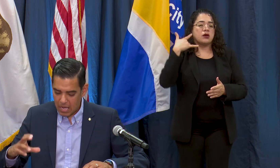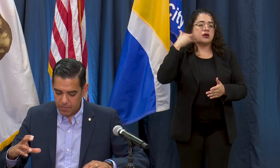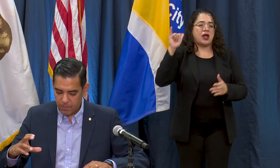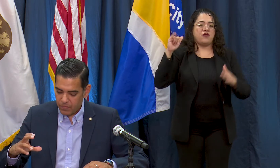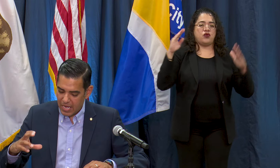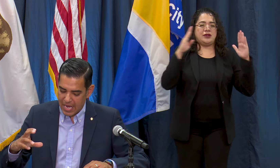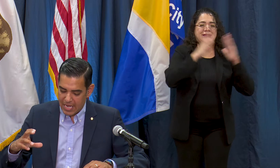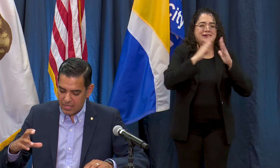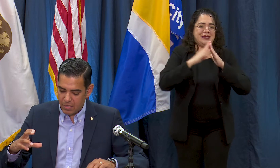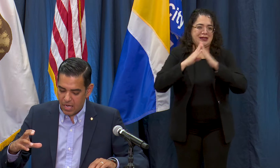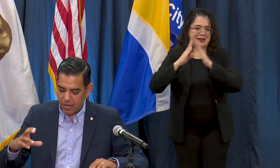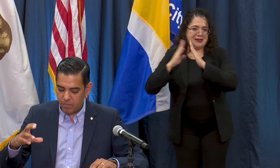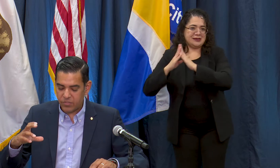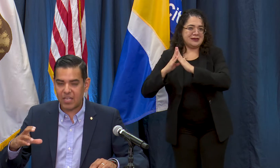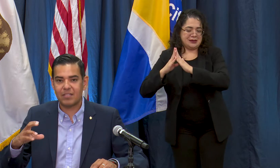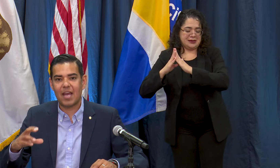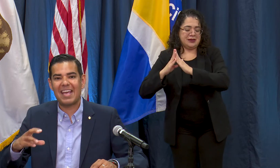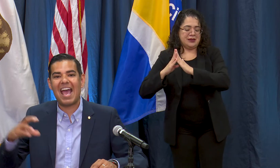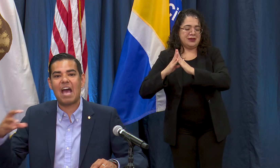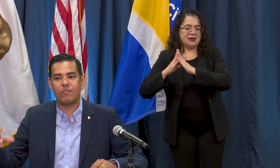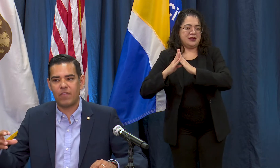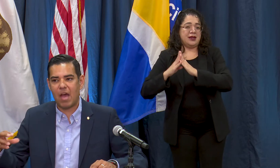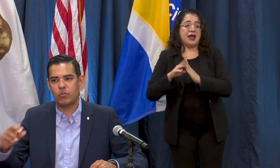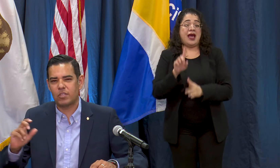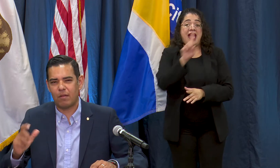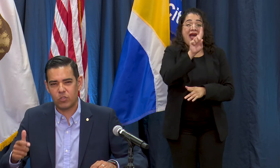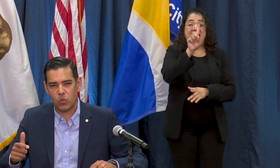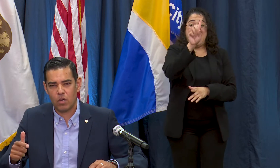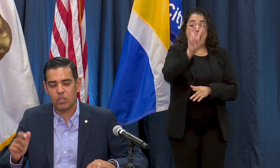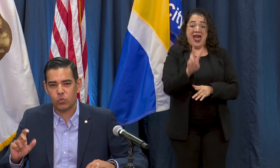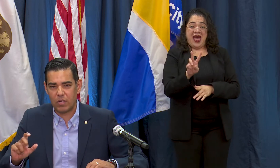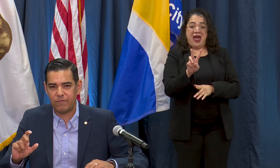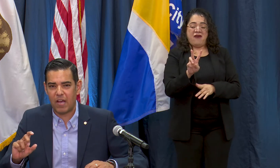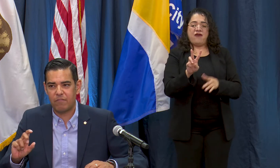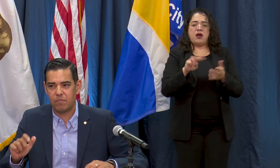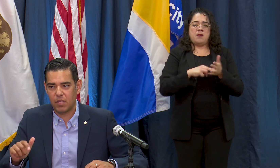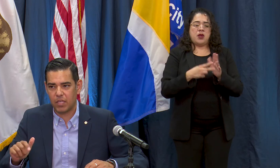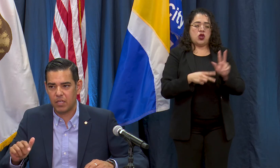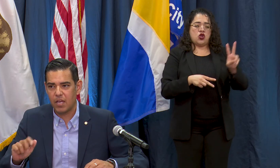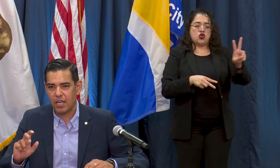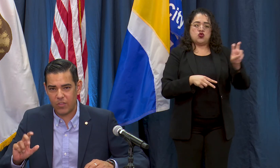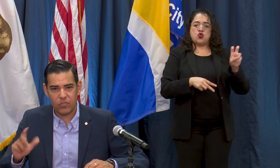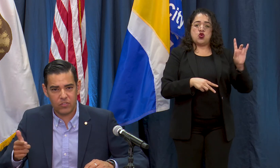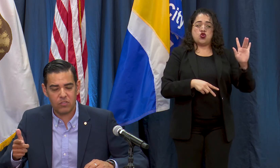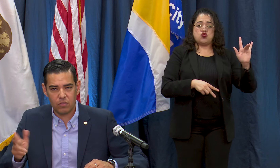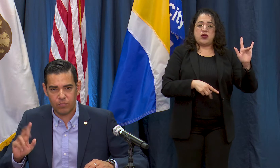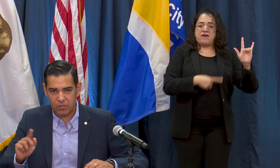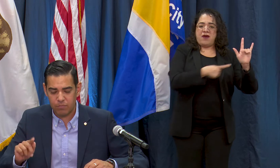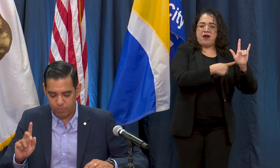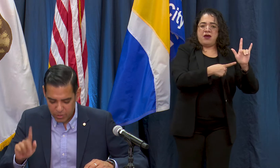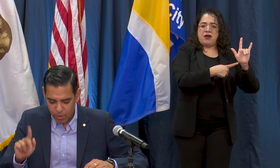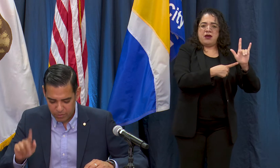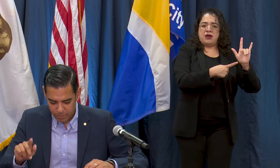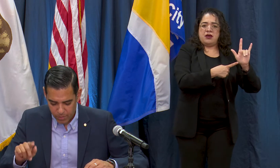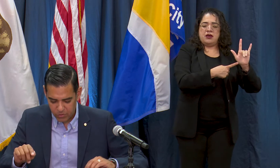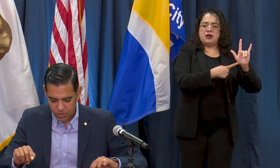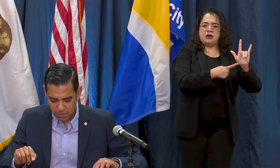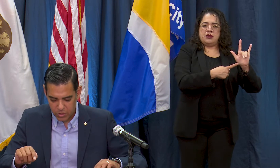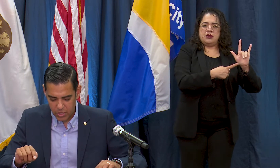and set aside half of that which is about 225 million, I think this part has been published in the budget,